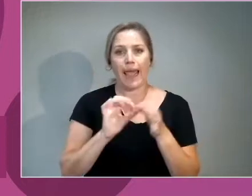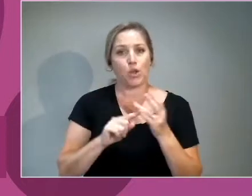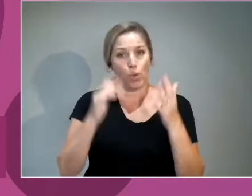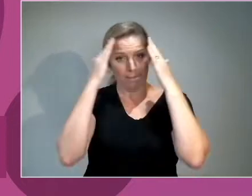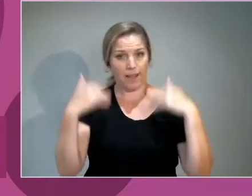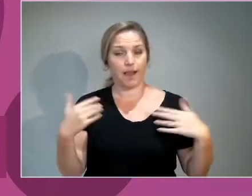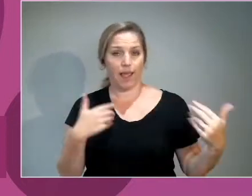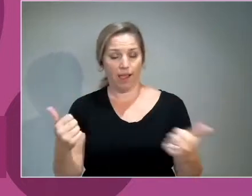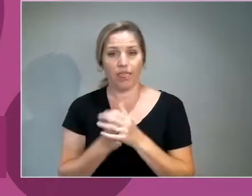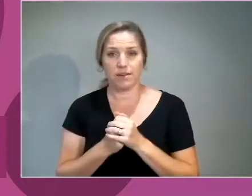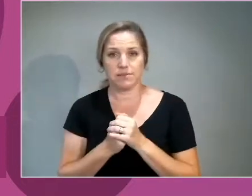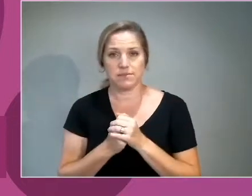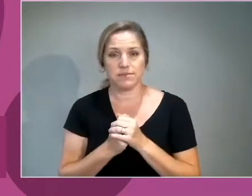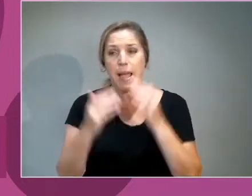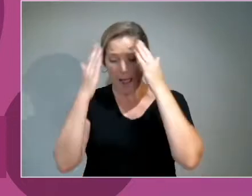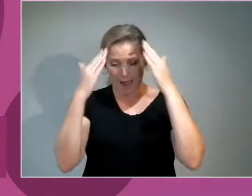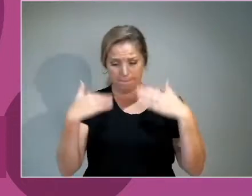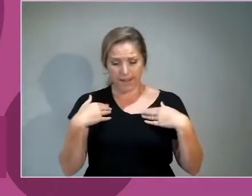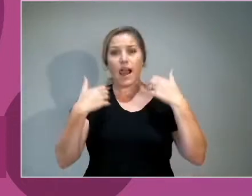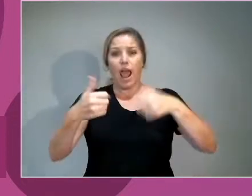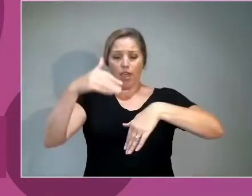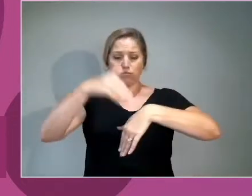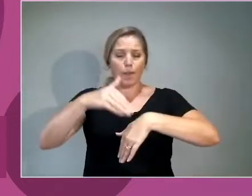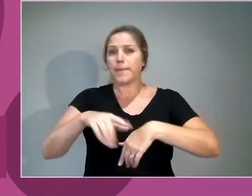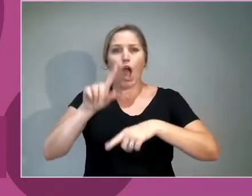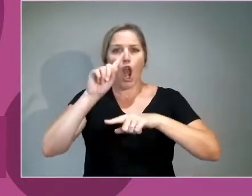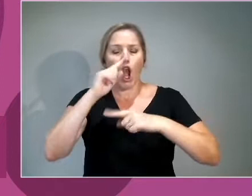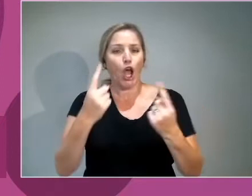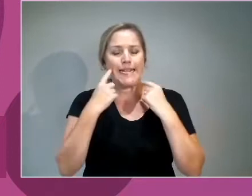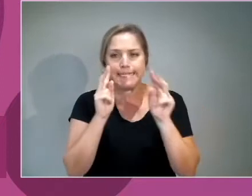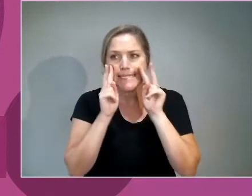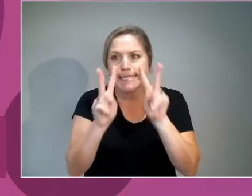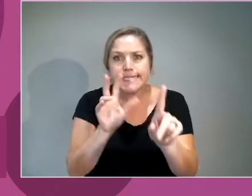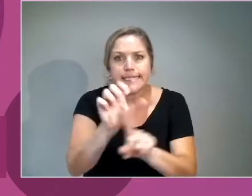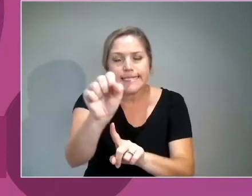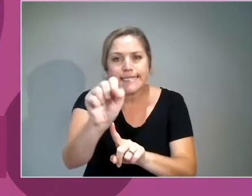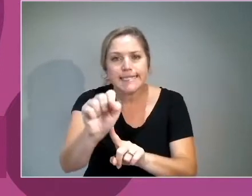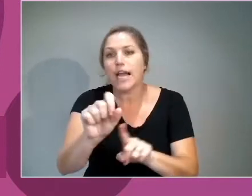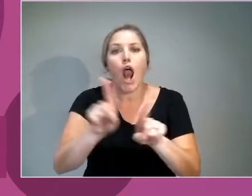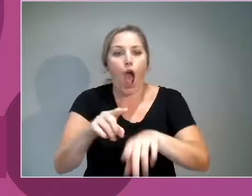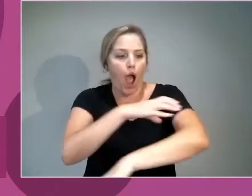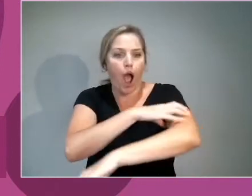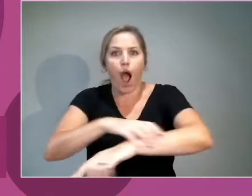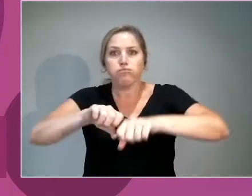can't actually see it in many people. It is our thoughts, our feelings, our emotions. Many, many